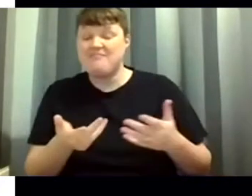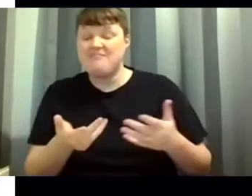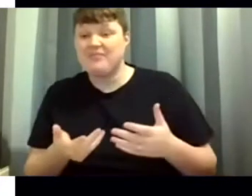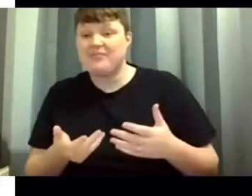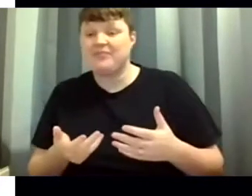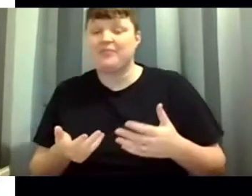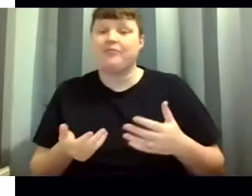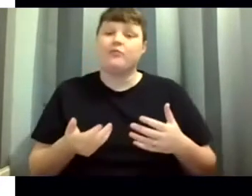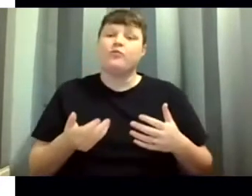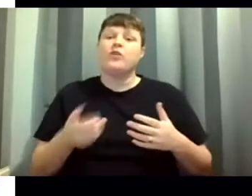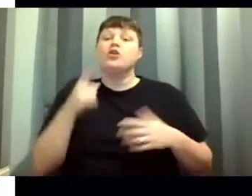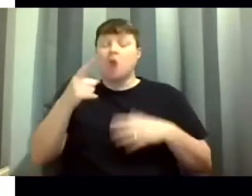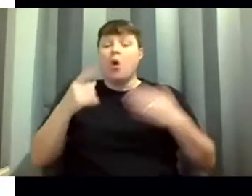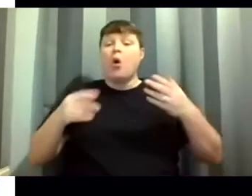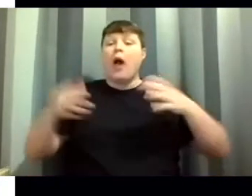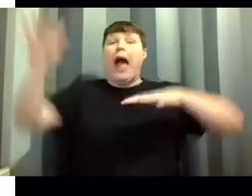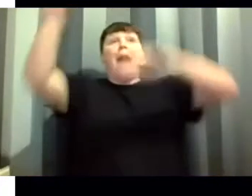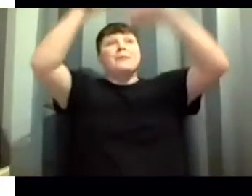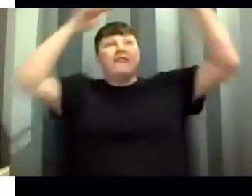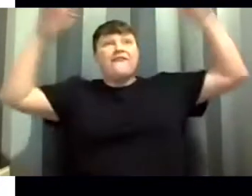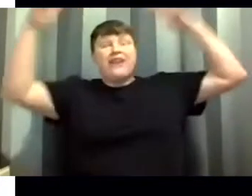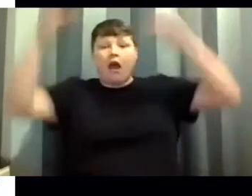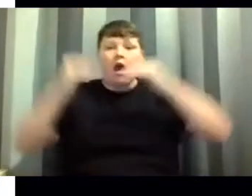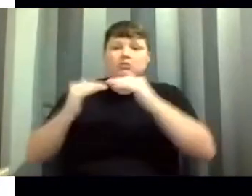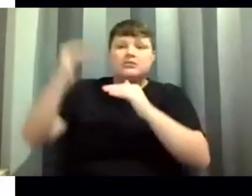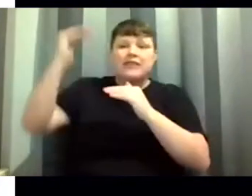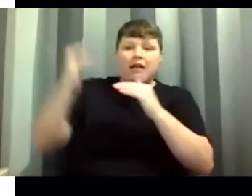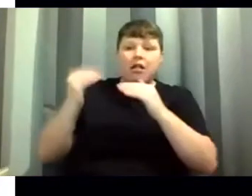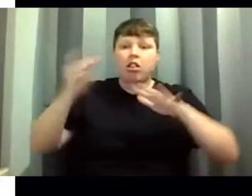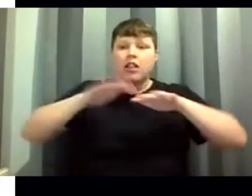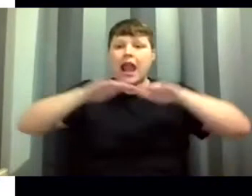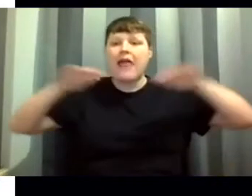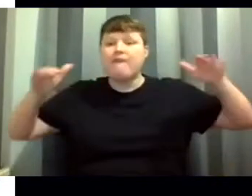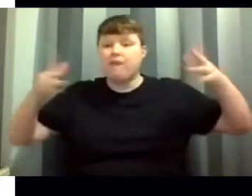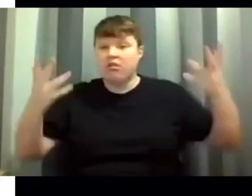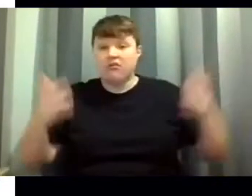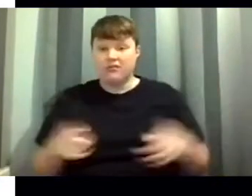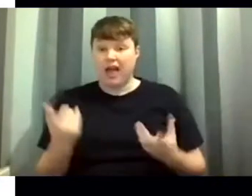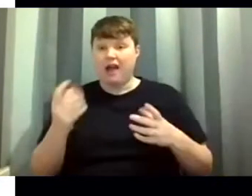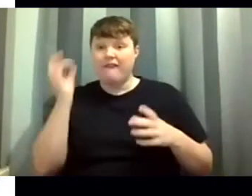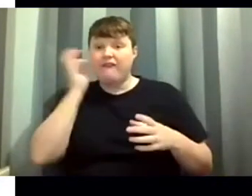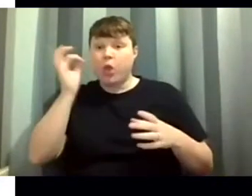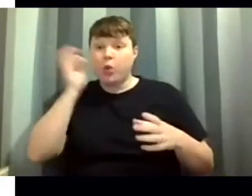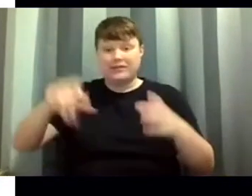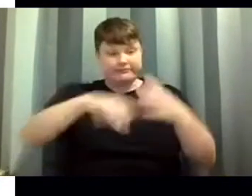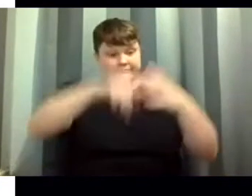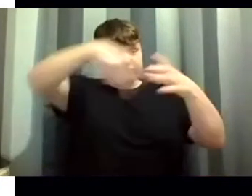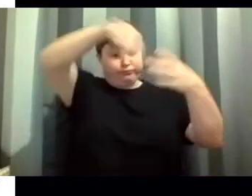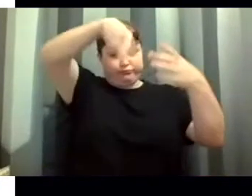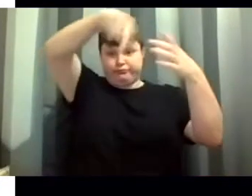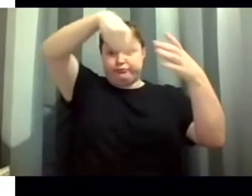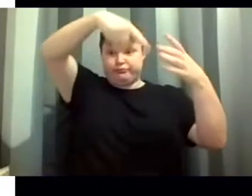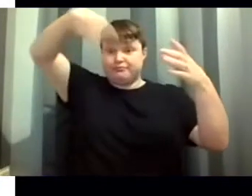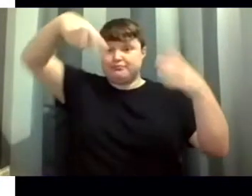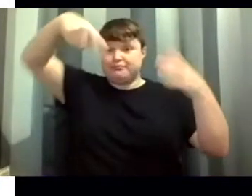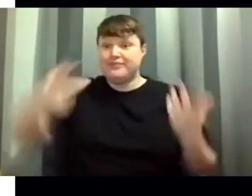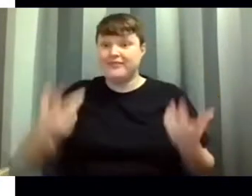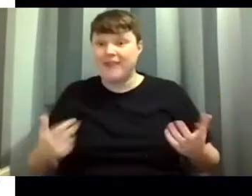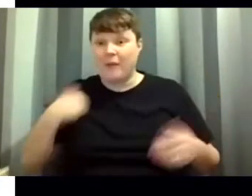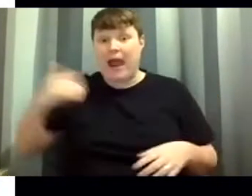atmosphere upper levels it is just a swirly fluid. And we live in its... kind of... little churn-y bits.